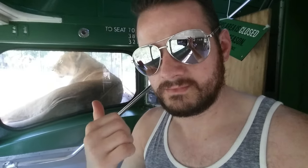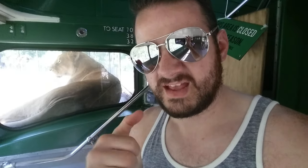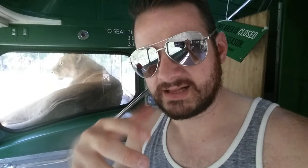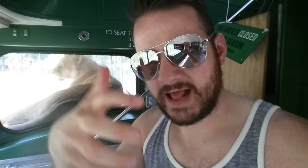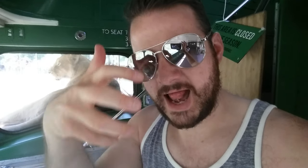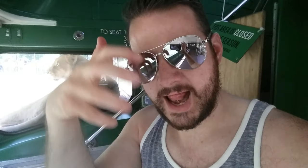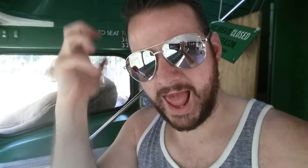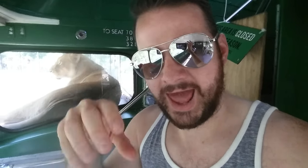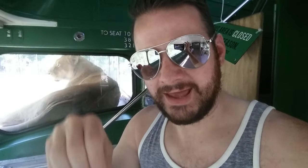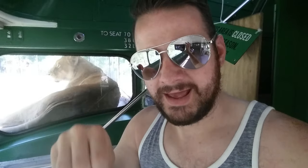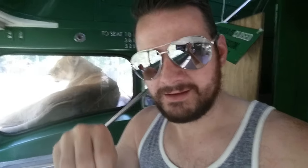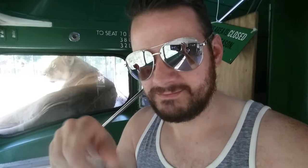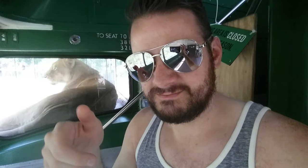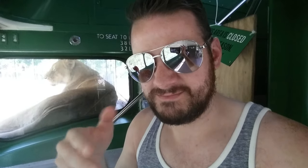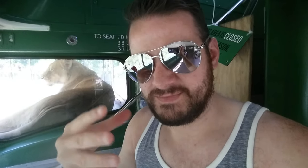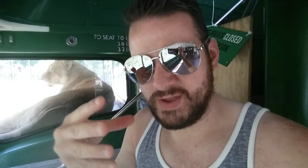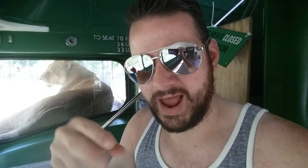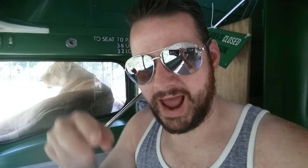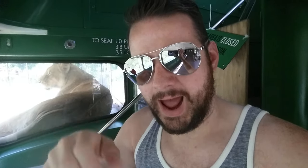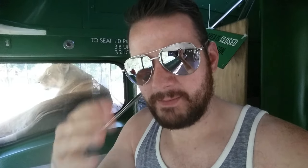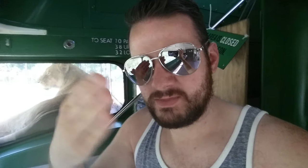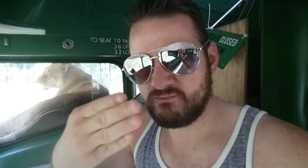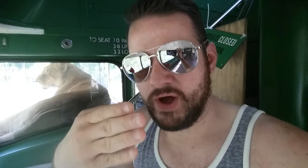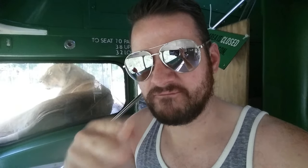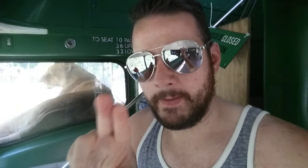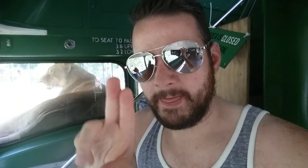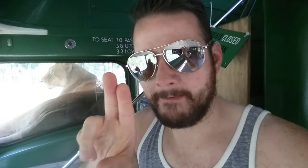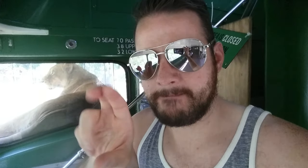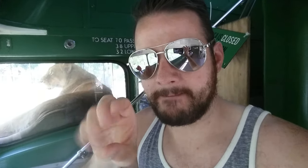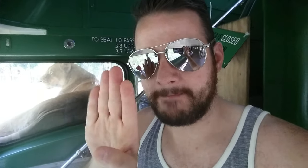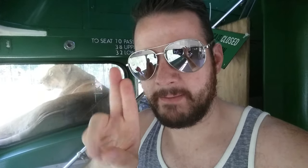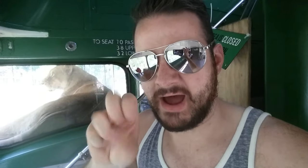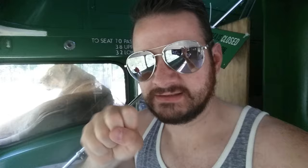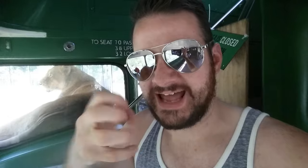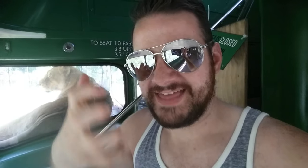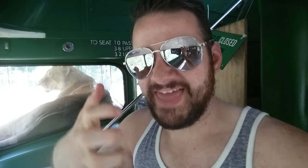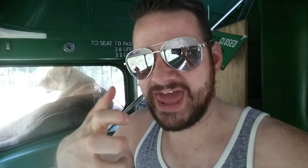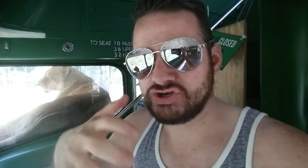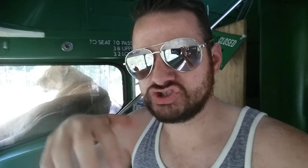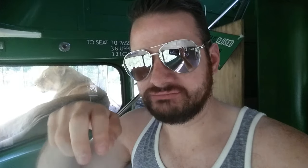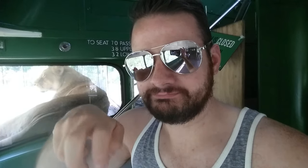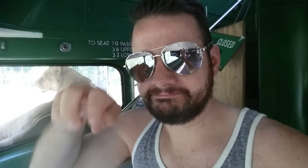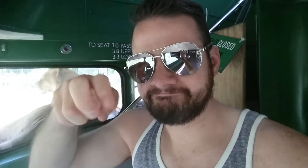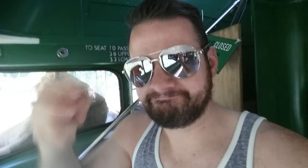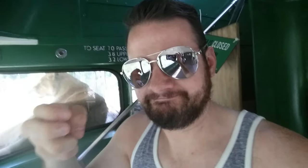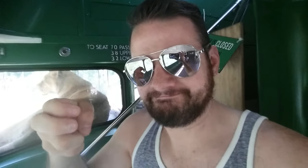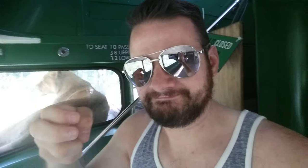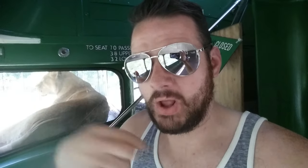There's a lioness sitting on the front of the bus. It is resting on the top of the engine.